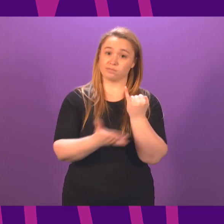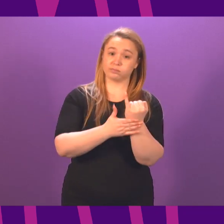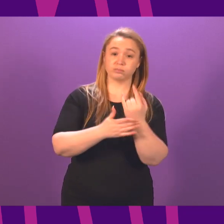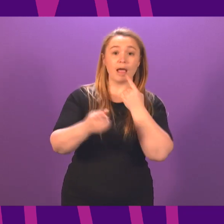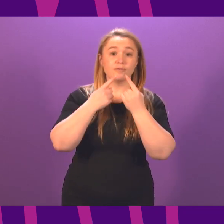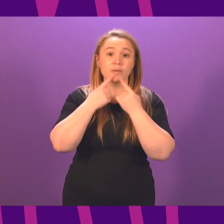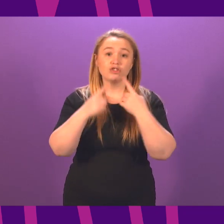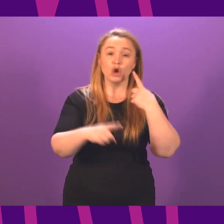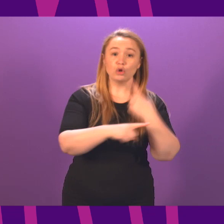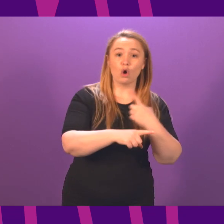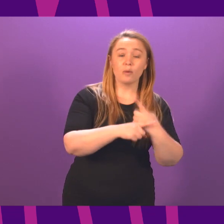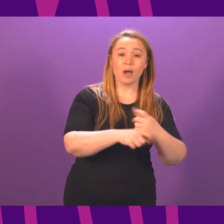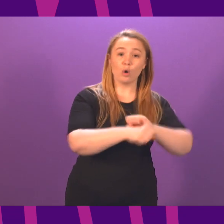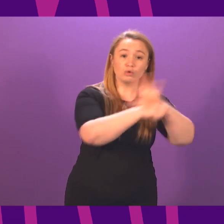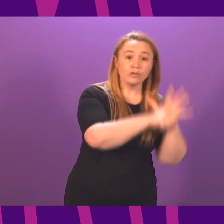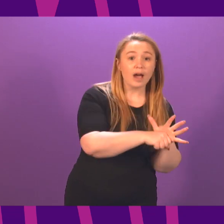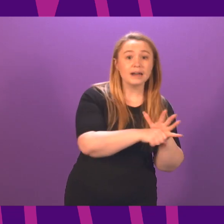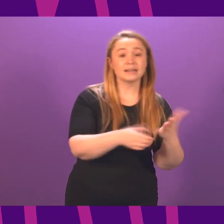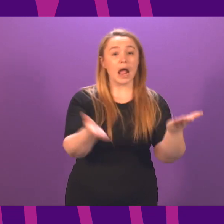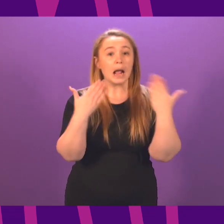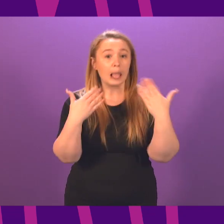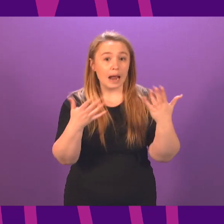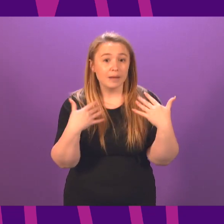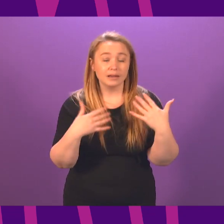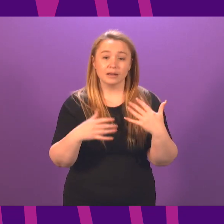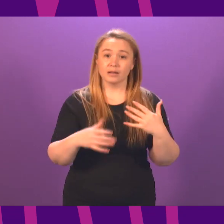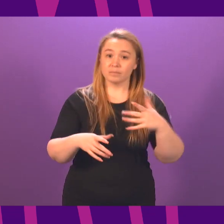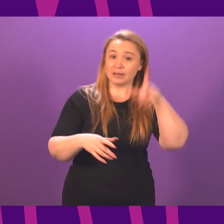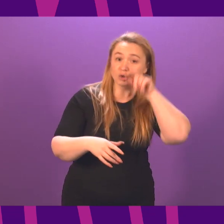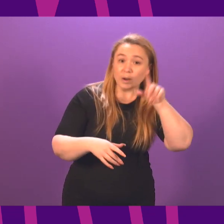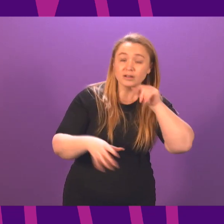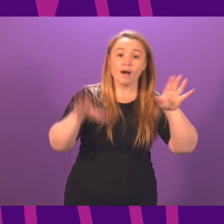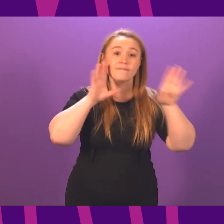the climate and other issues has been kicked off Twitter and Facebook. Today, he is being kicked